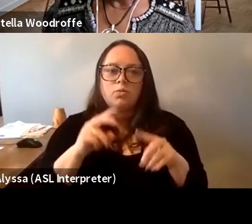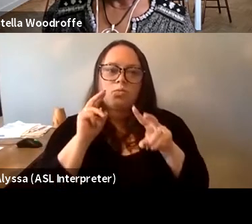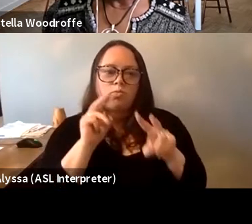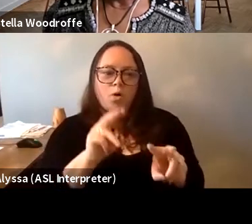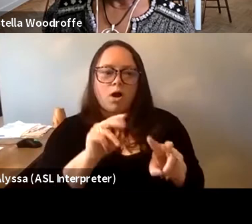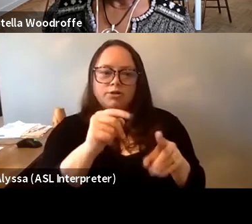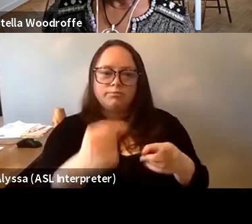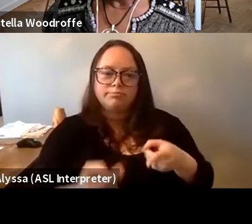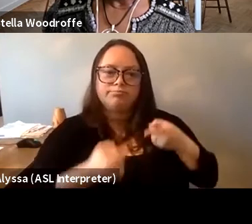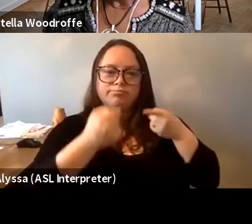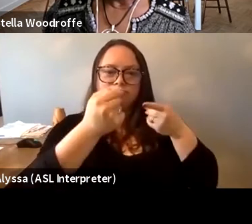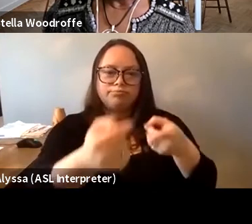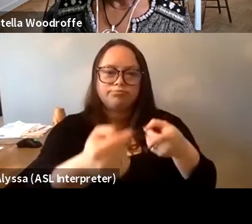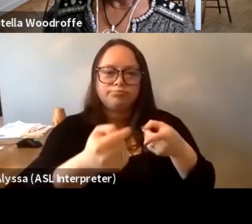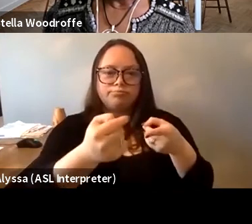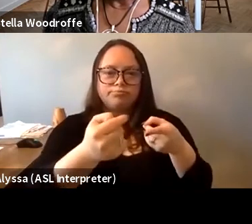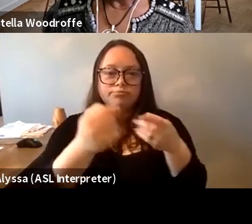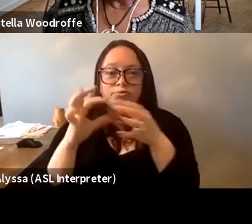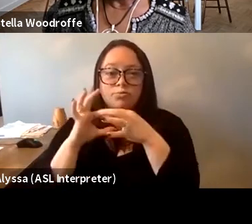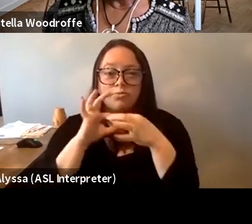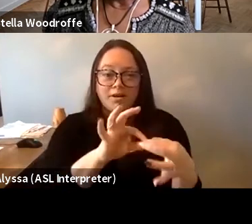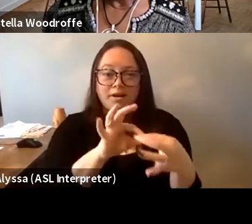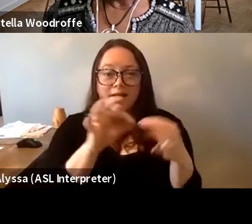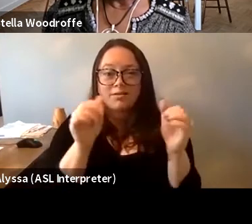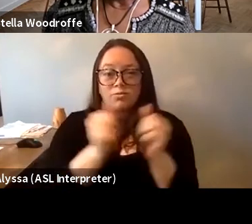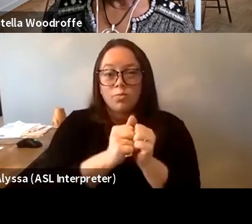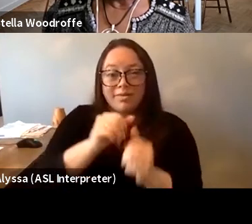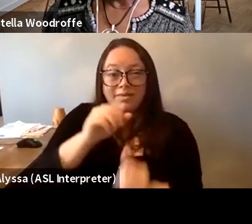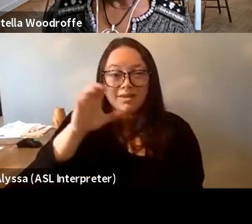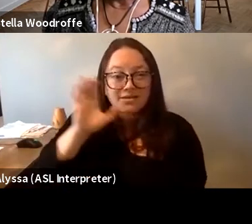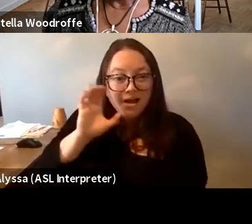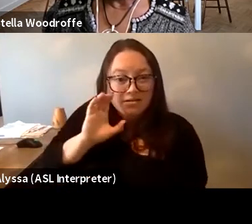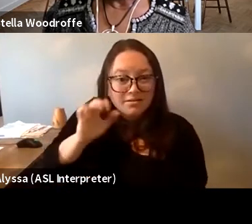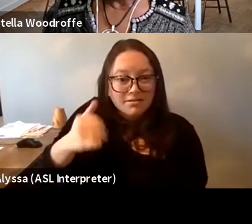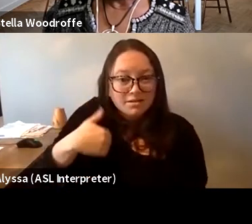connect with his little cousins. And they talk about him in front